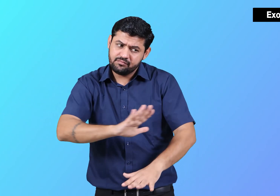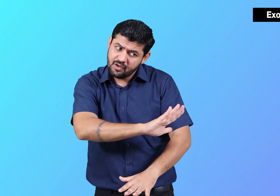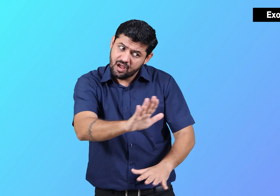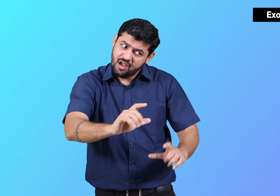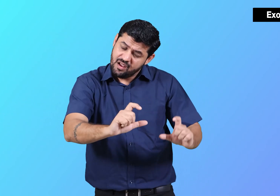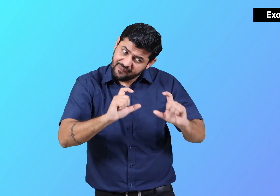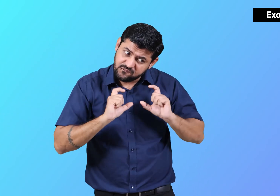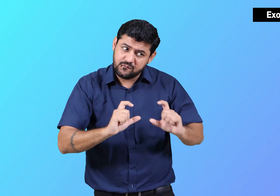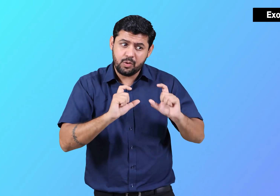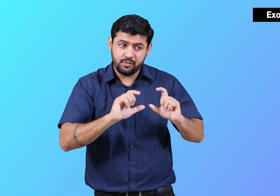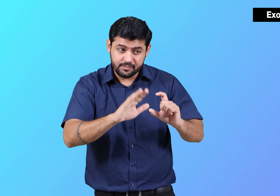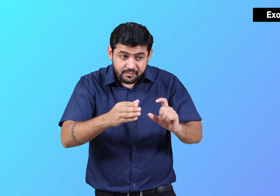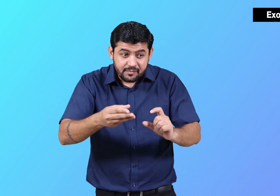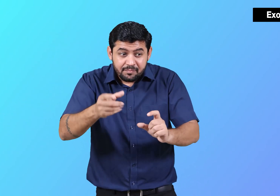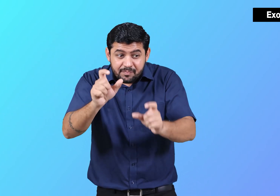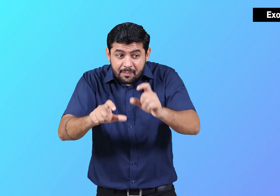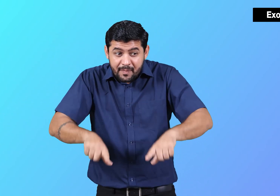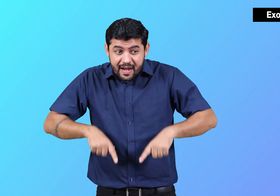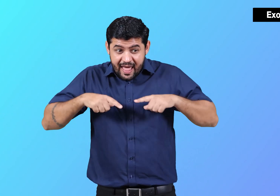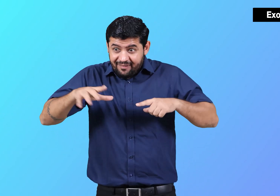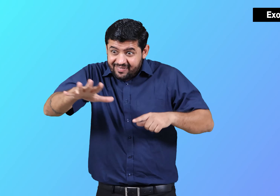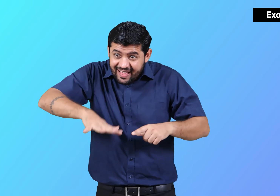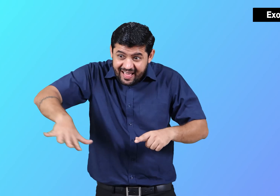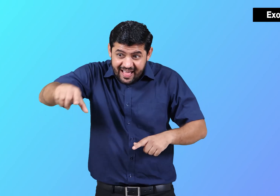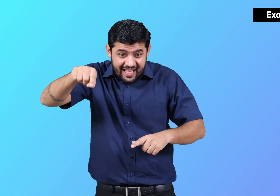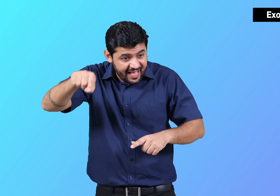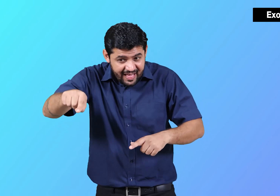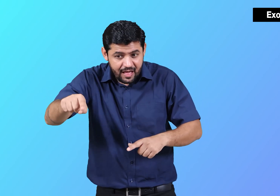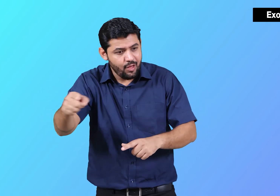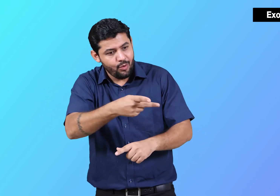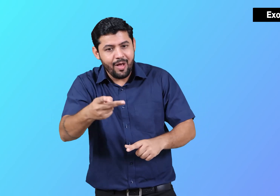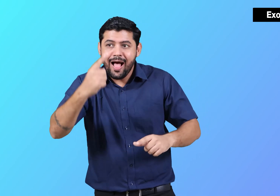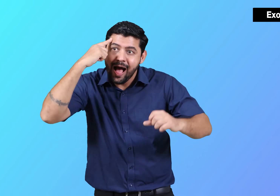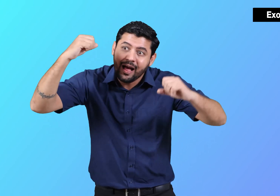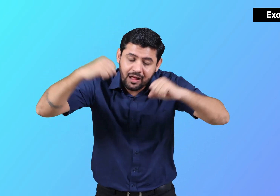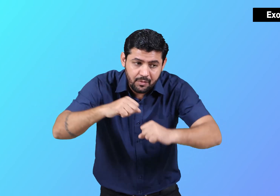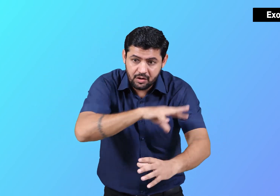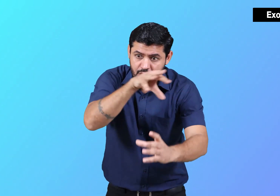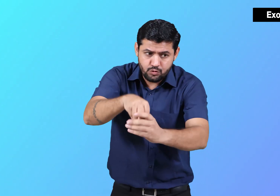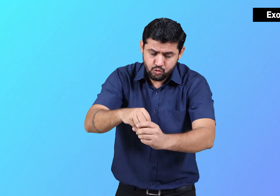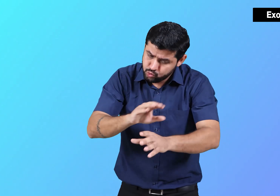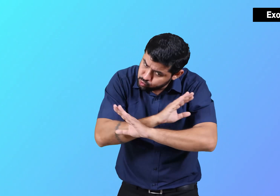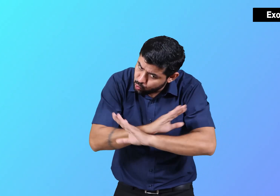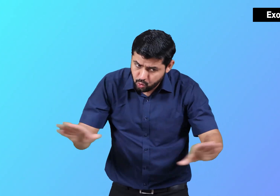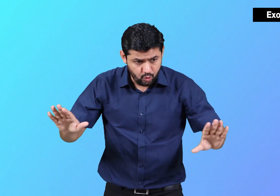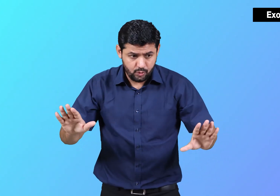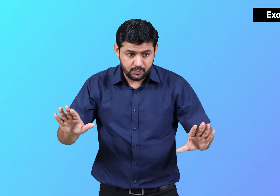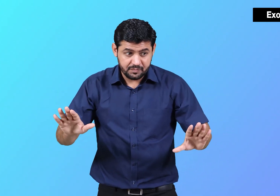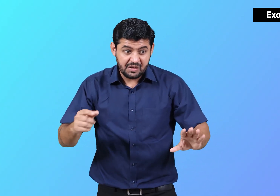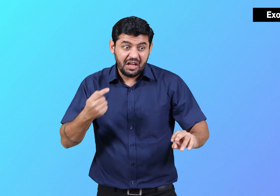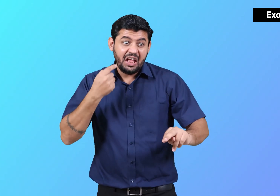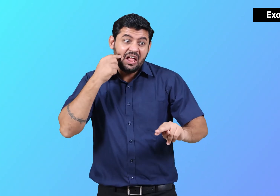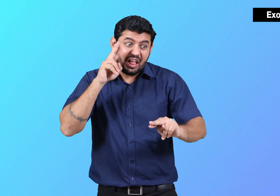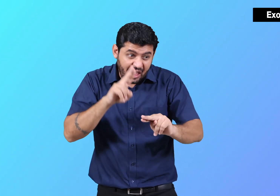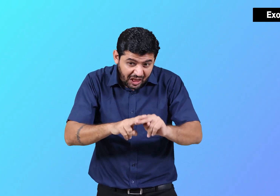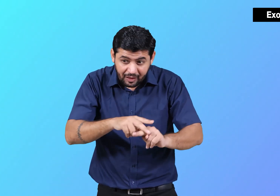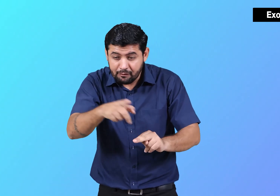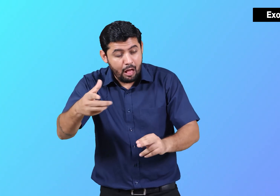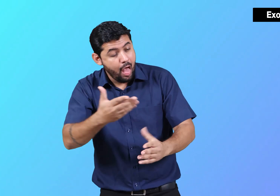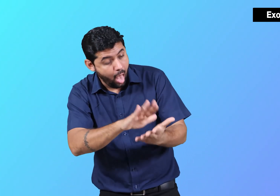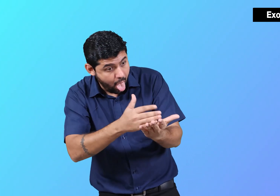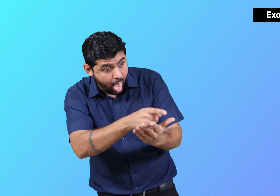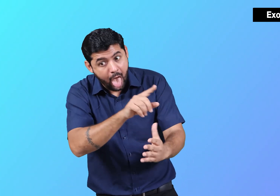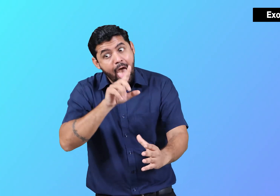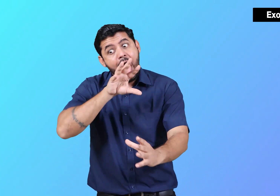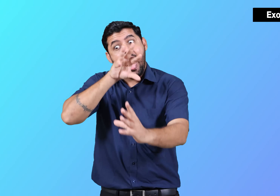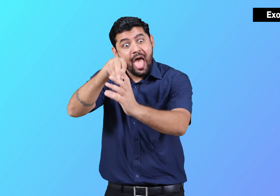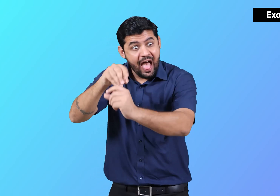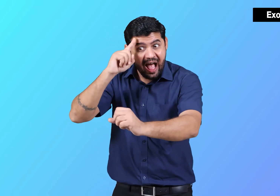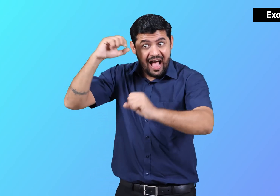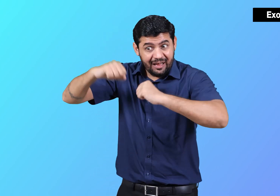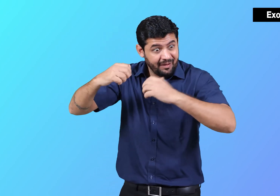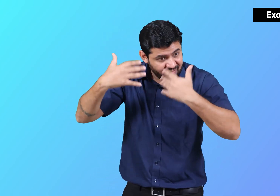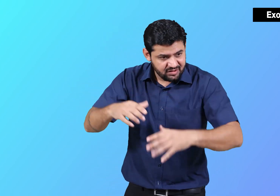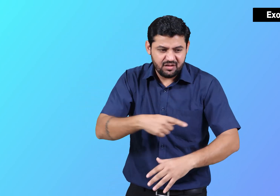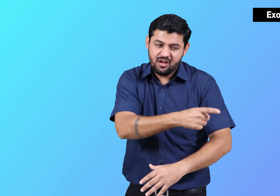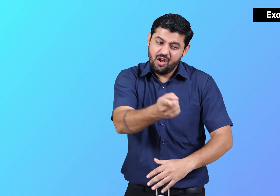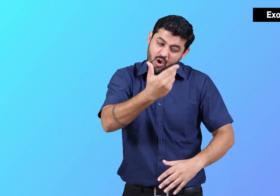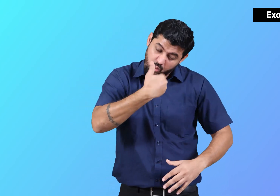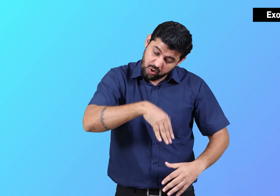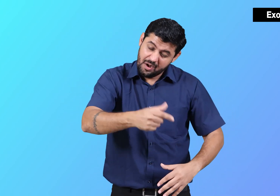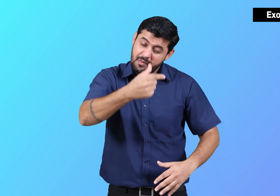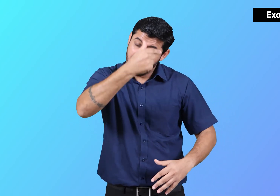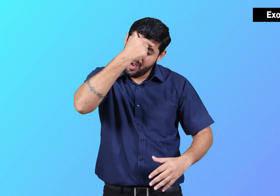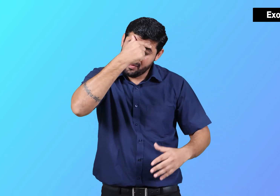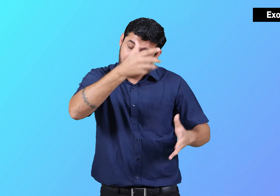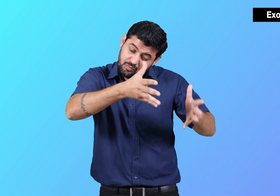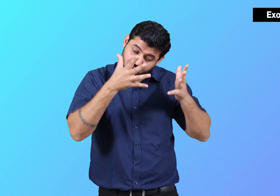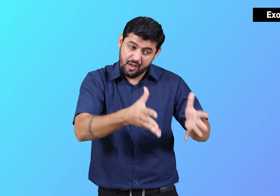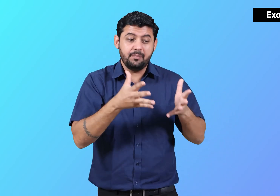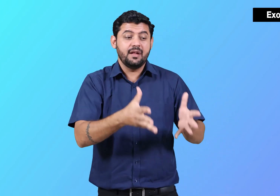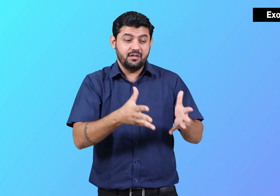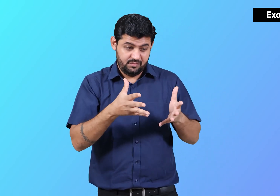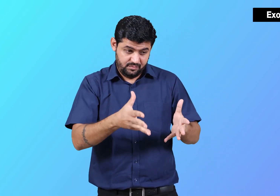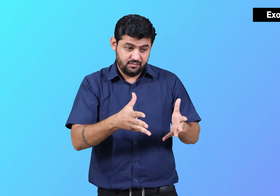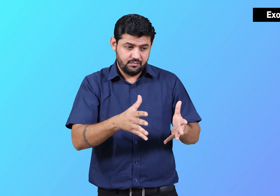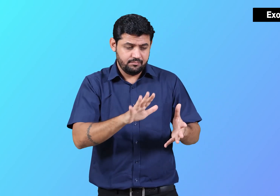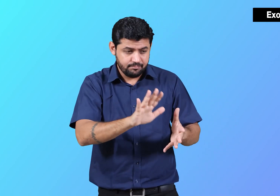Be careful! Don’t make any agreement with the people who live in the land where you are going. If you make an agreement with them, it will bring you trouble.